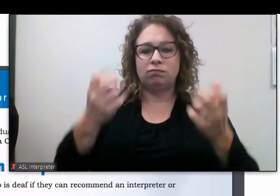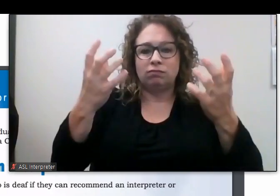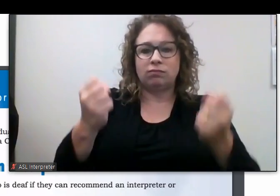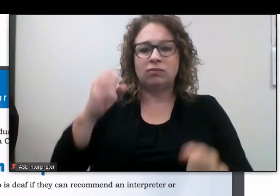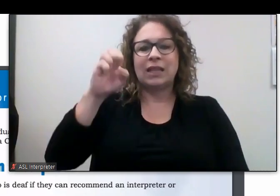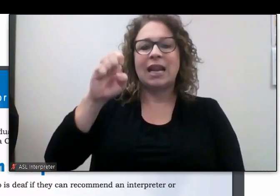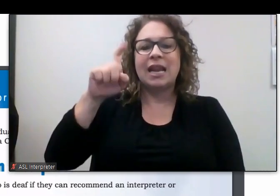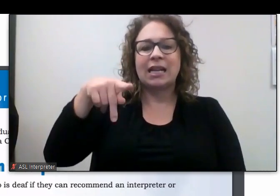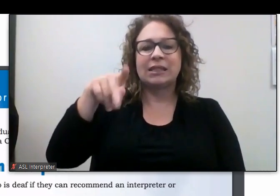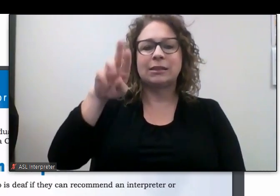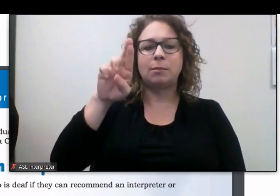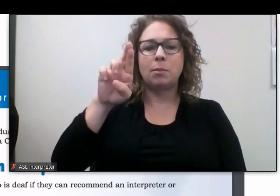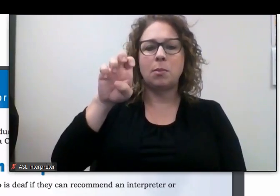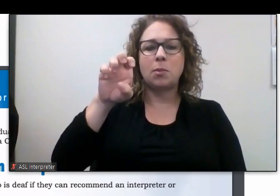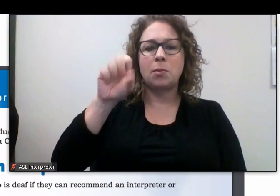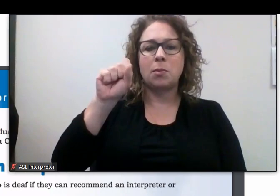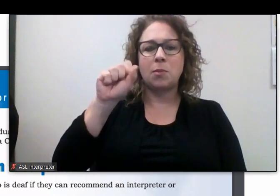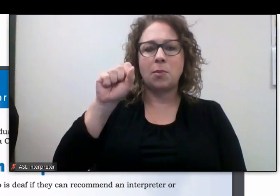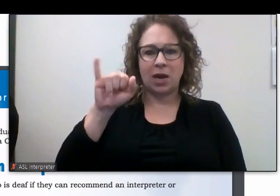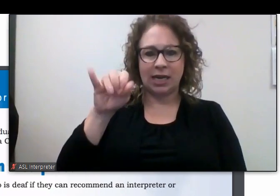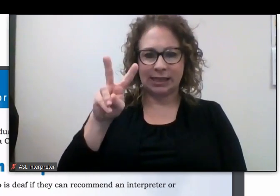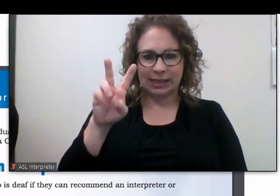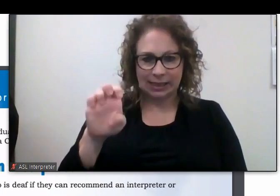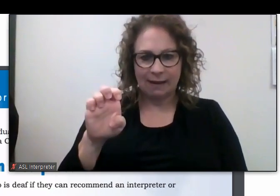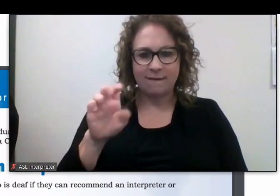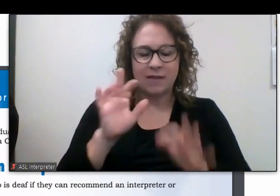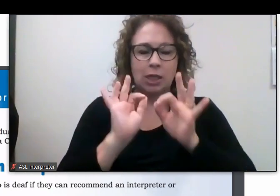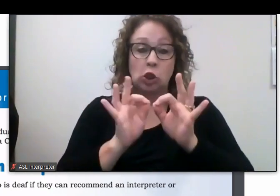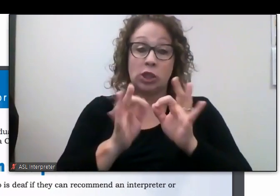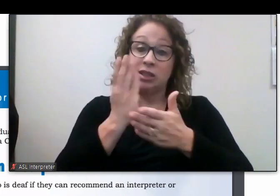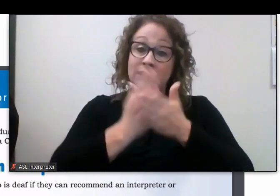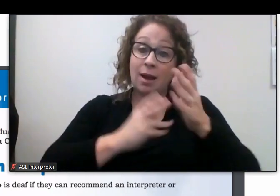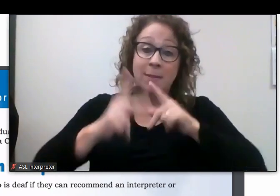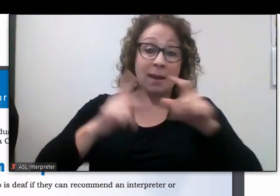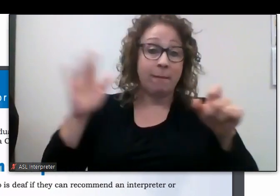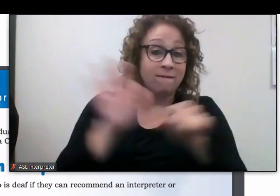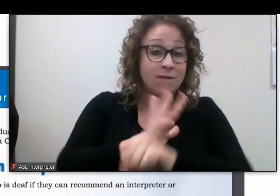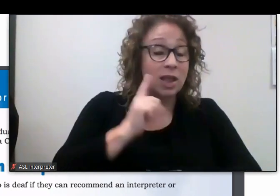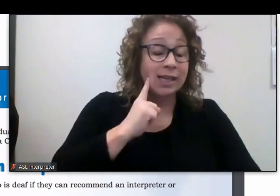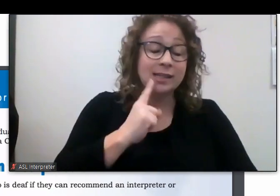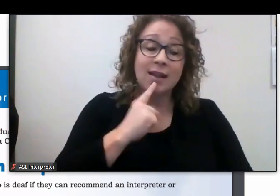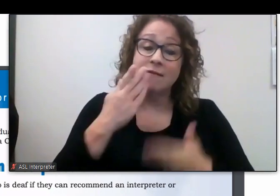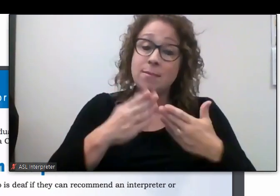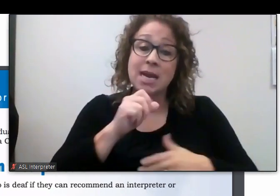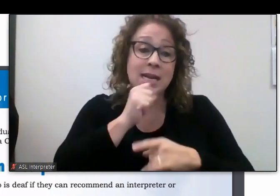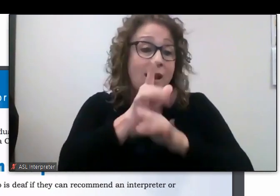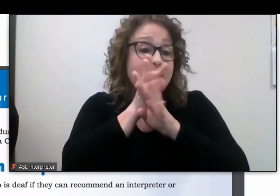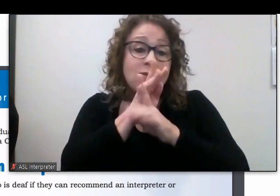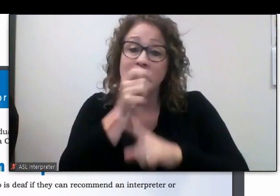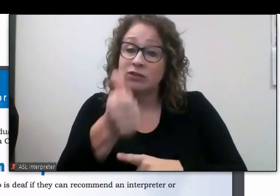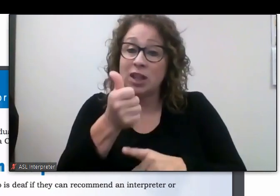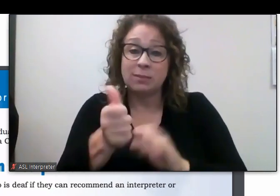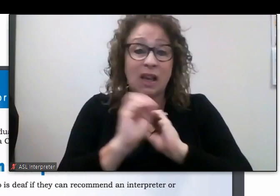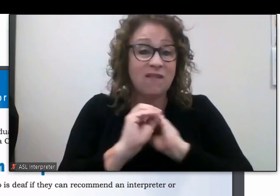There are people who are fully deaf who might not voice for themselves at all,